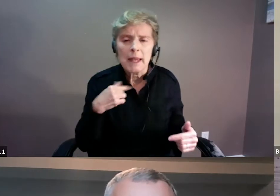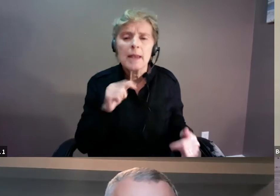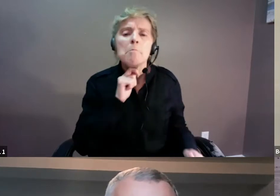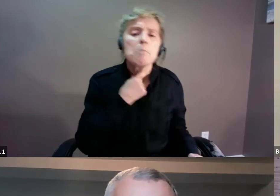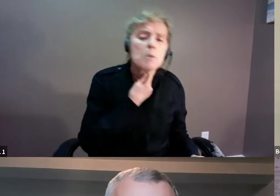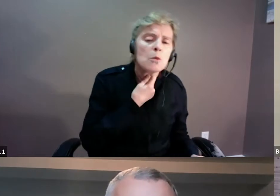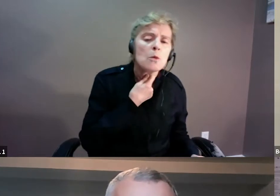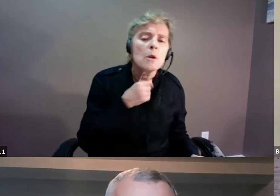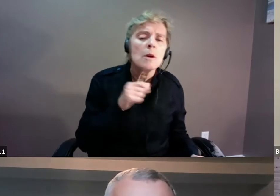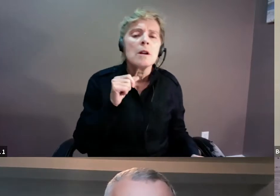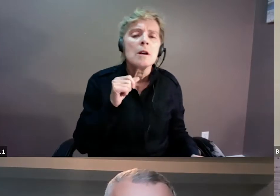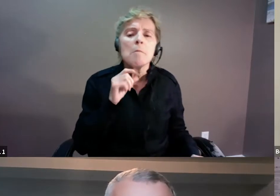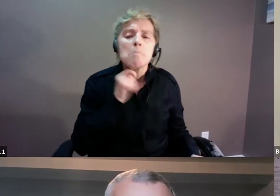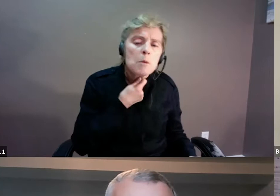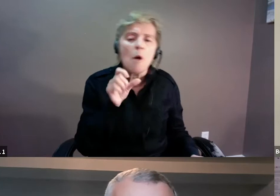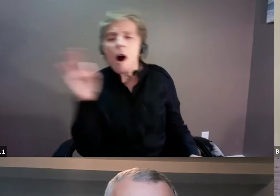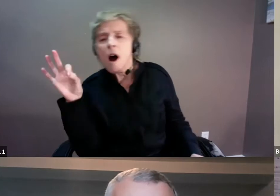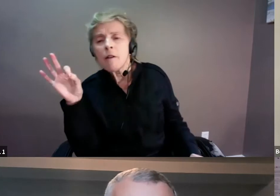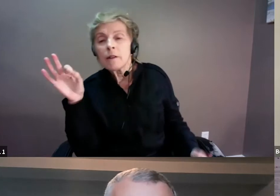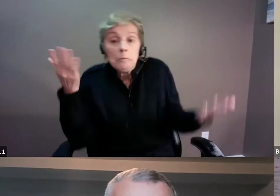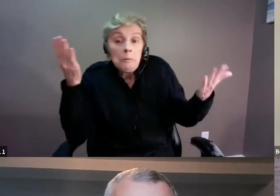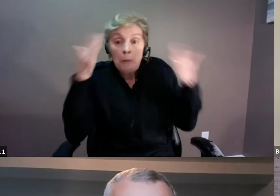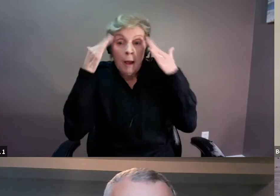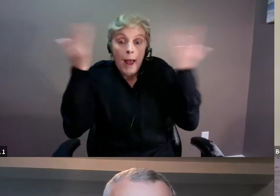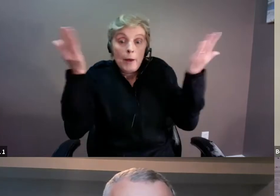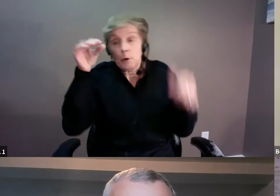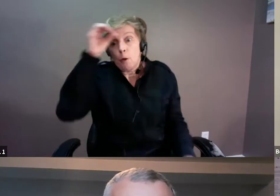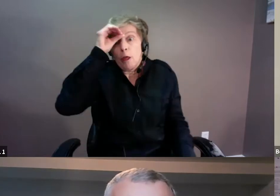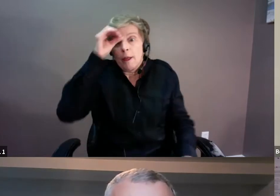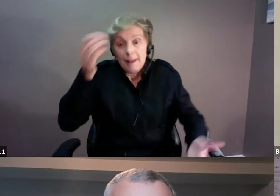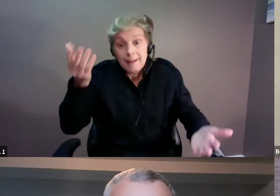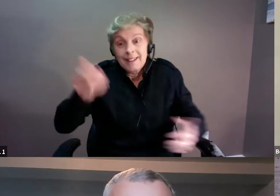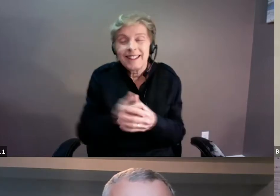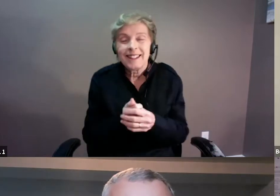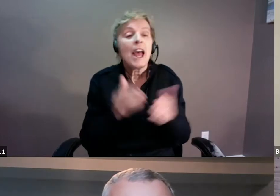it's all the same to me. In any case, I think that's really valuable advice, Ambassador Rae,